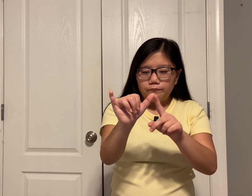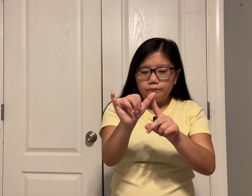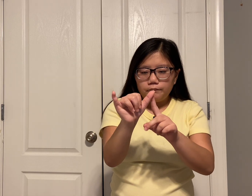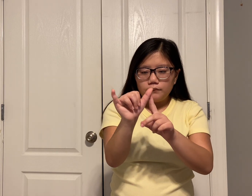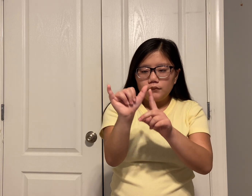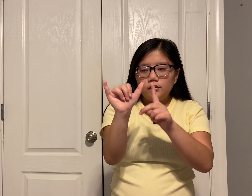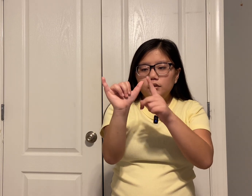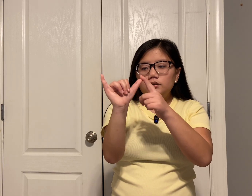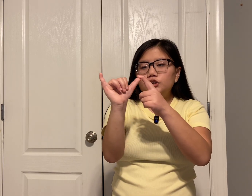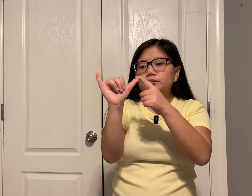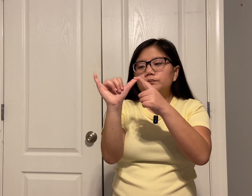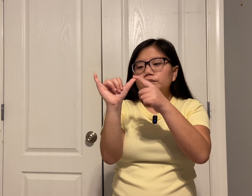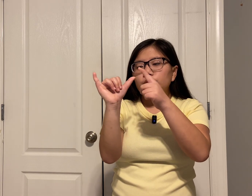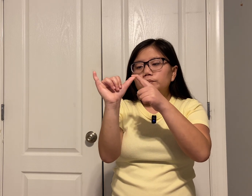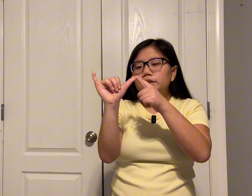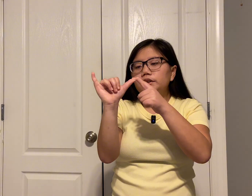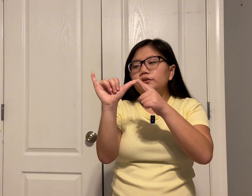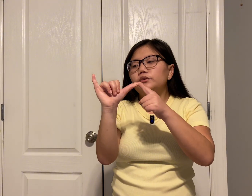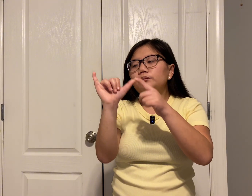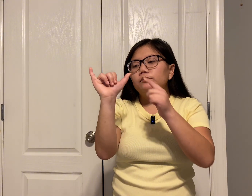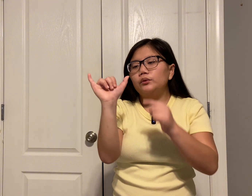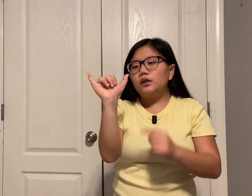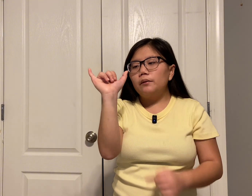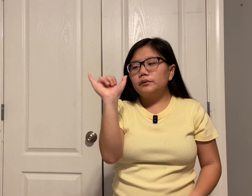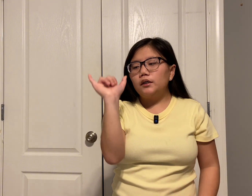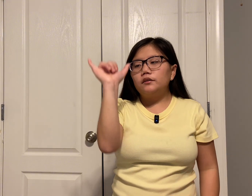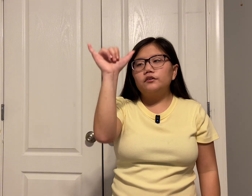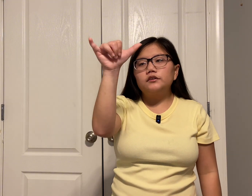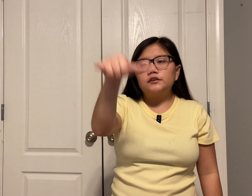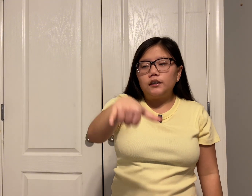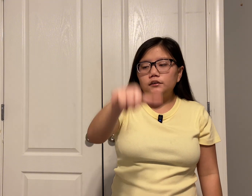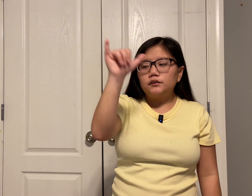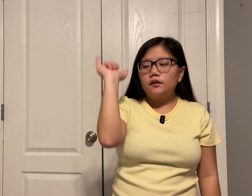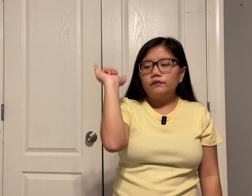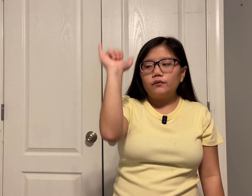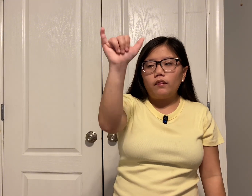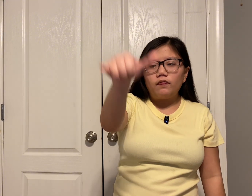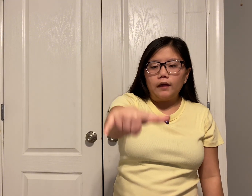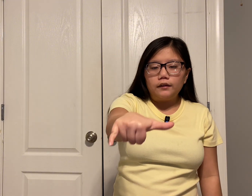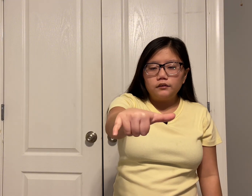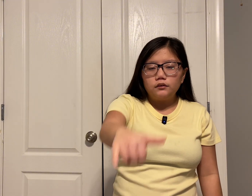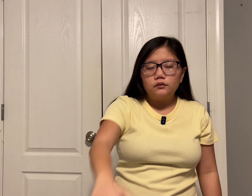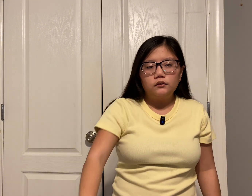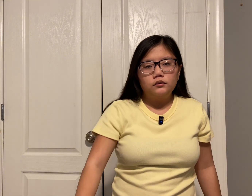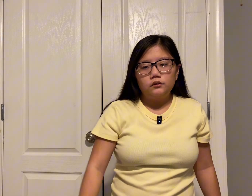This-your pinky and your thumb should point up and then to the side like that.